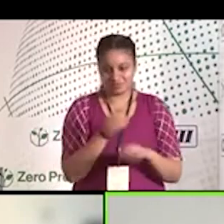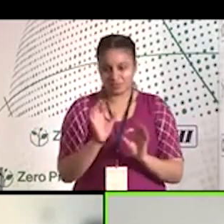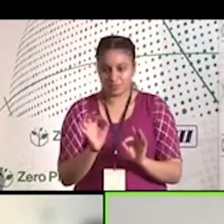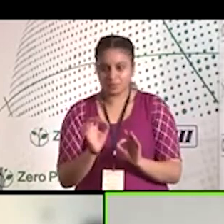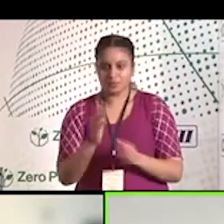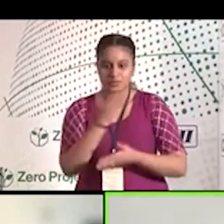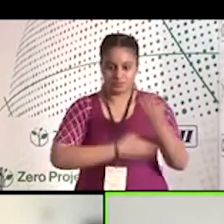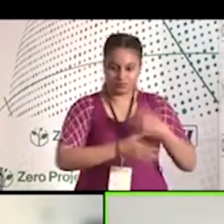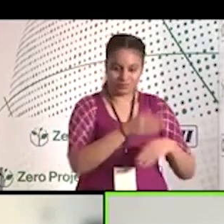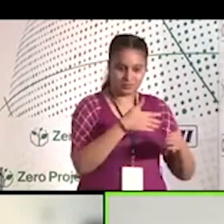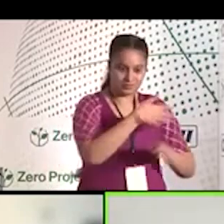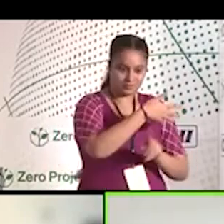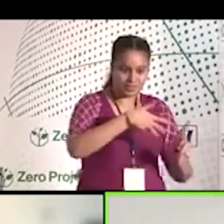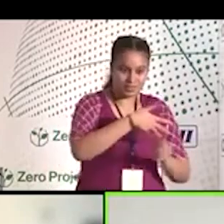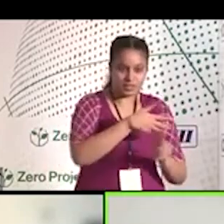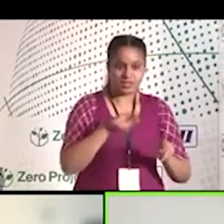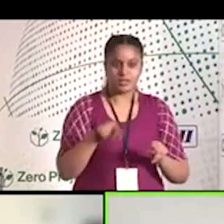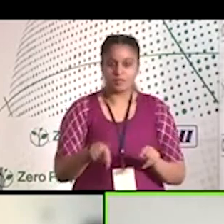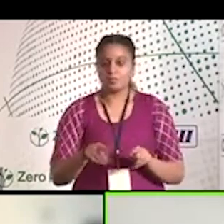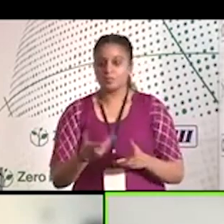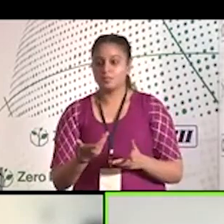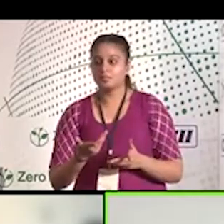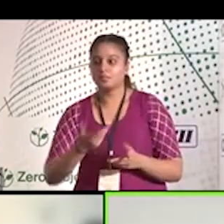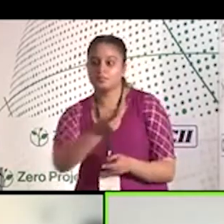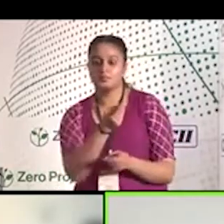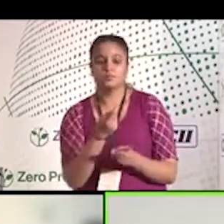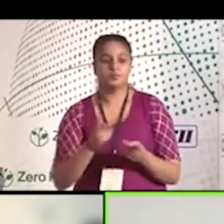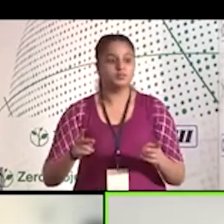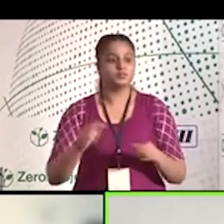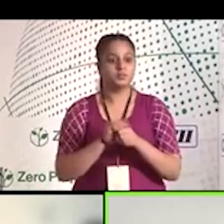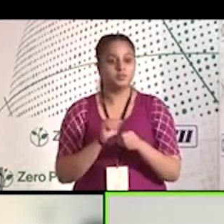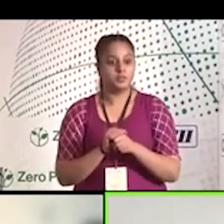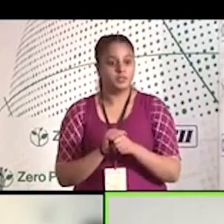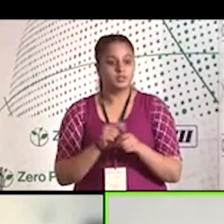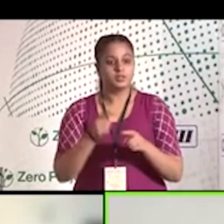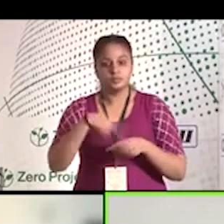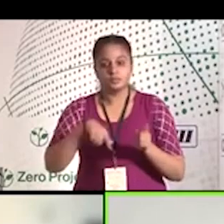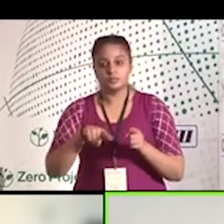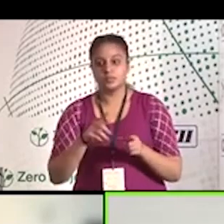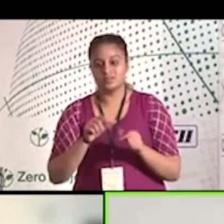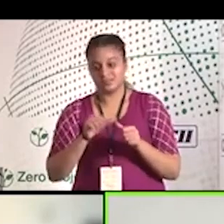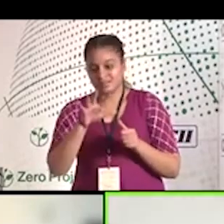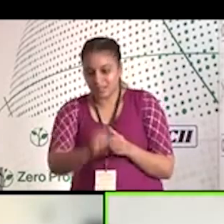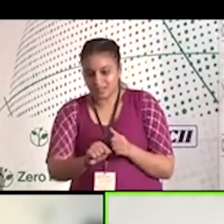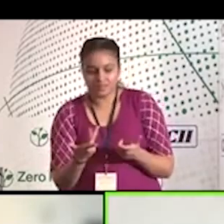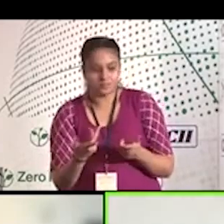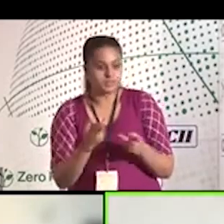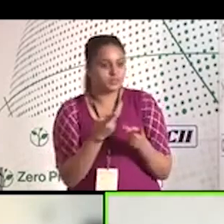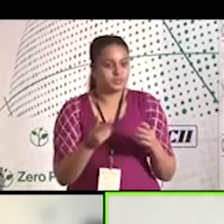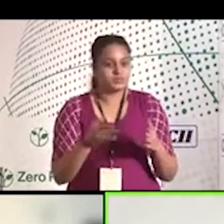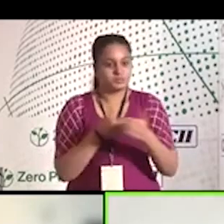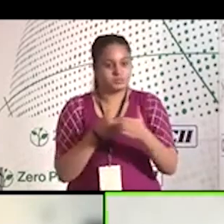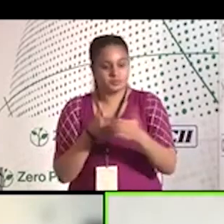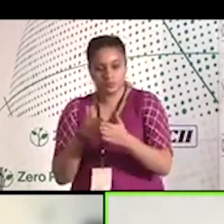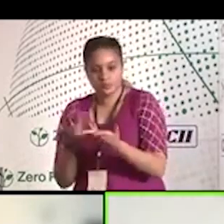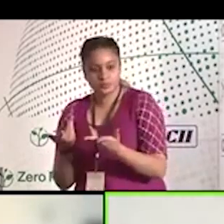because the customization of content enabling that content accessibility are all different challenges that many are battling with today.